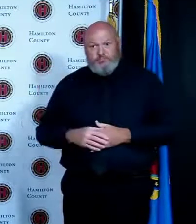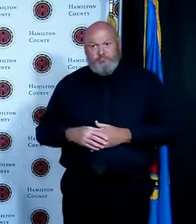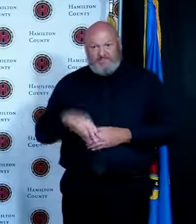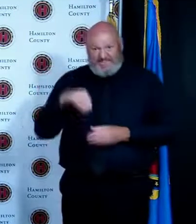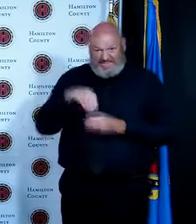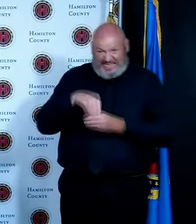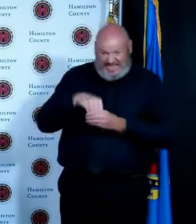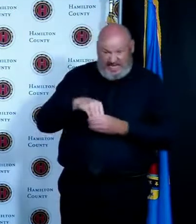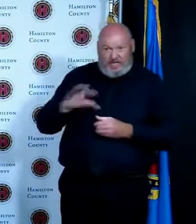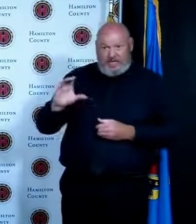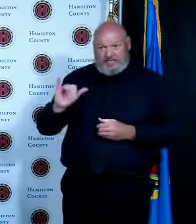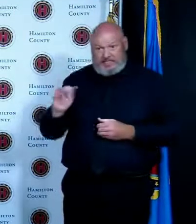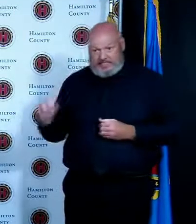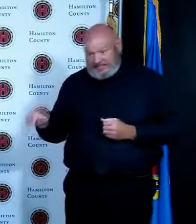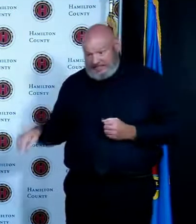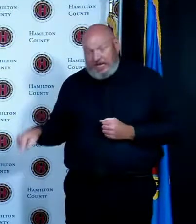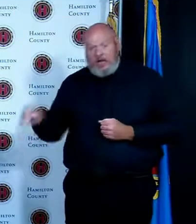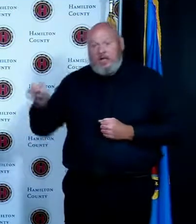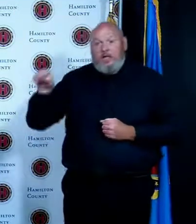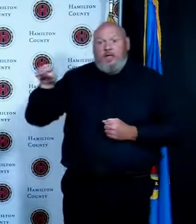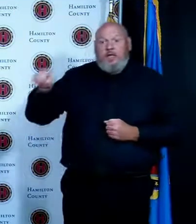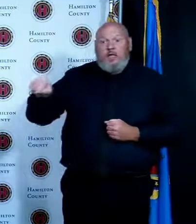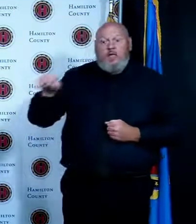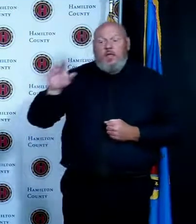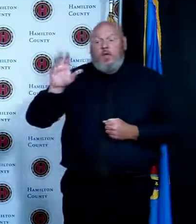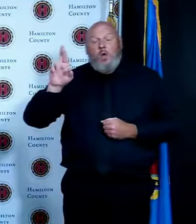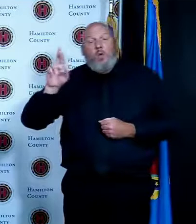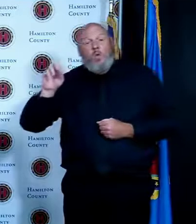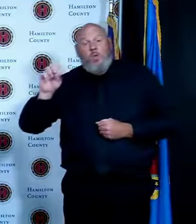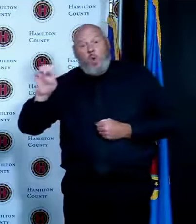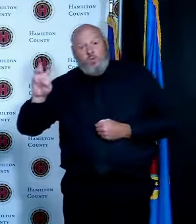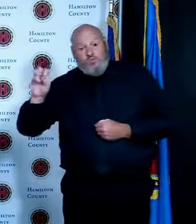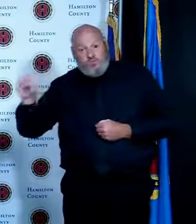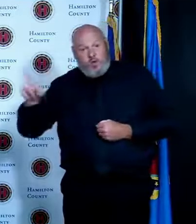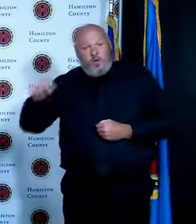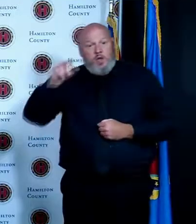and Springdale we have 1588 cases